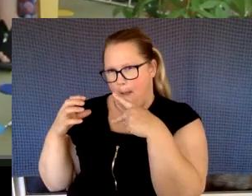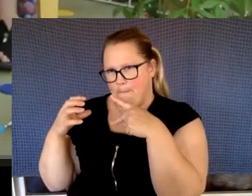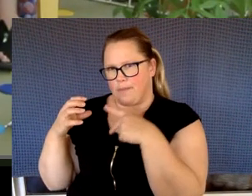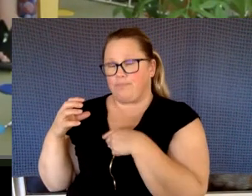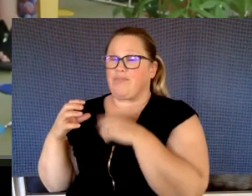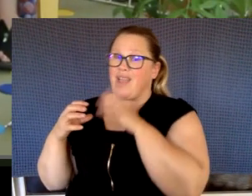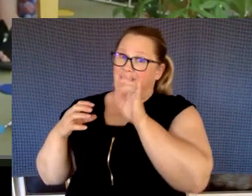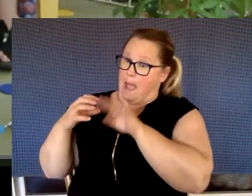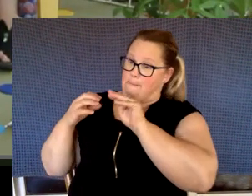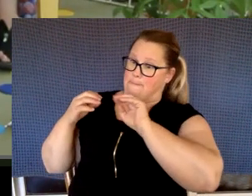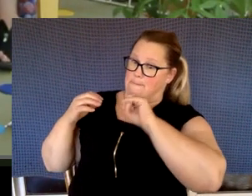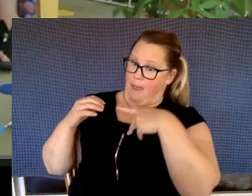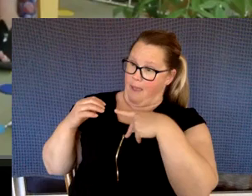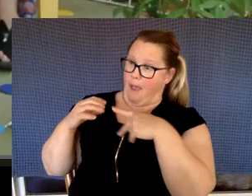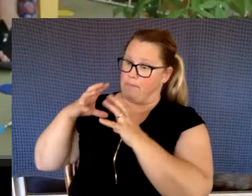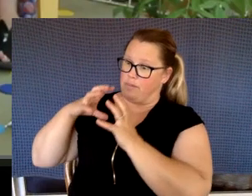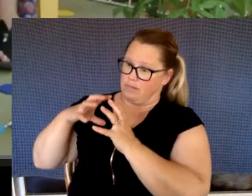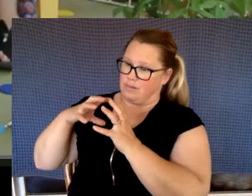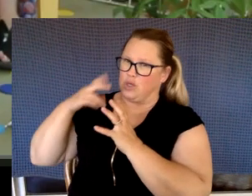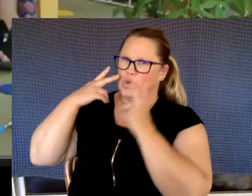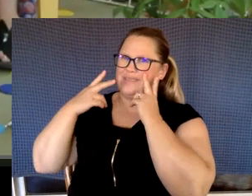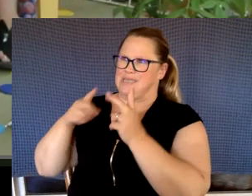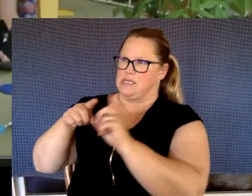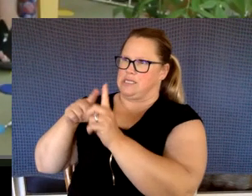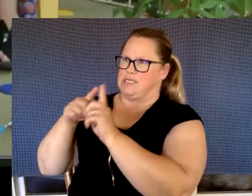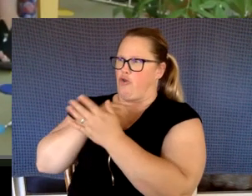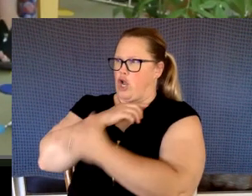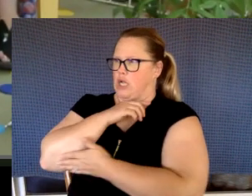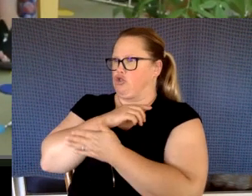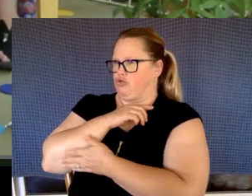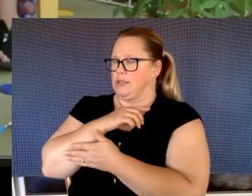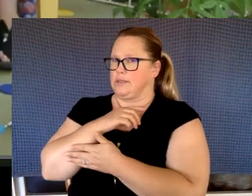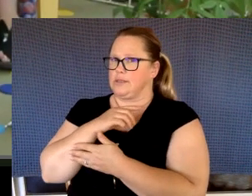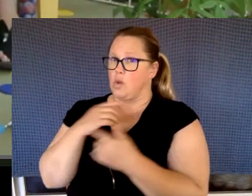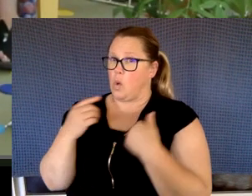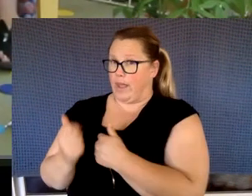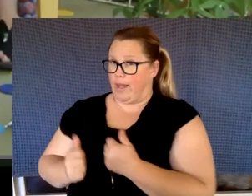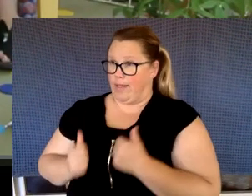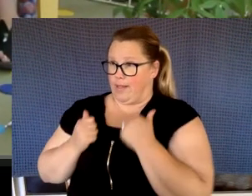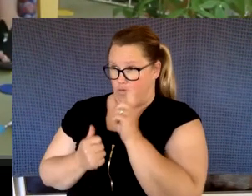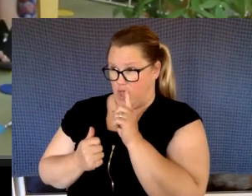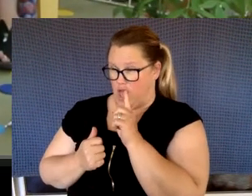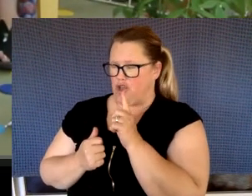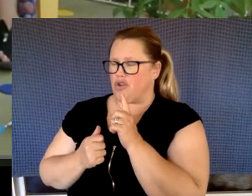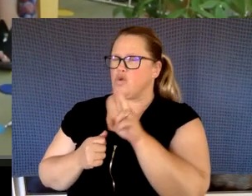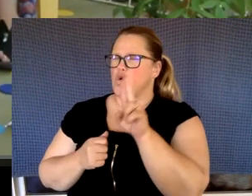and on this map we can see countries. We live in the United States. North